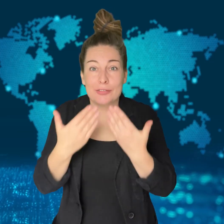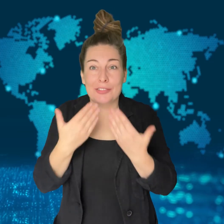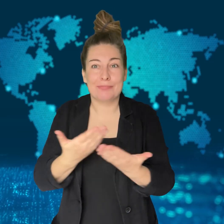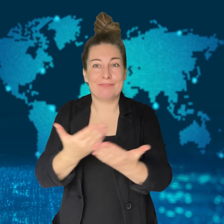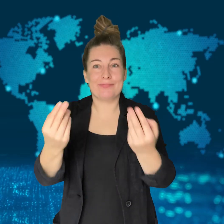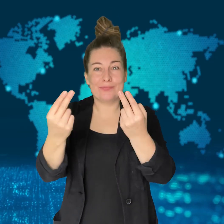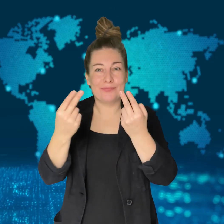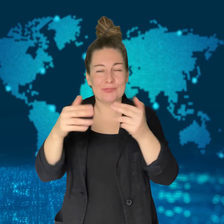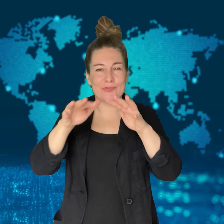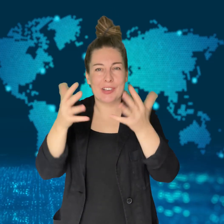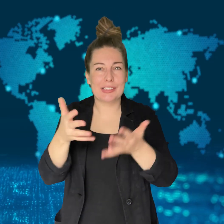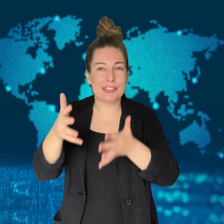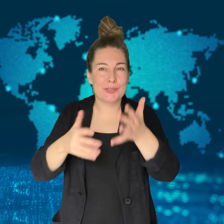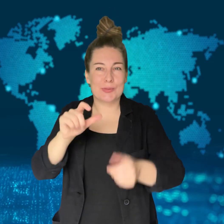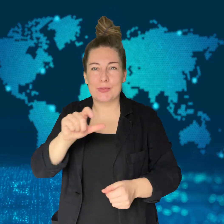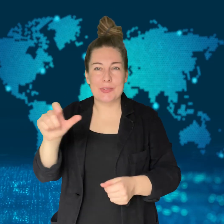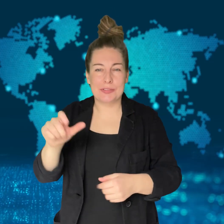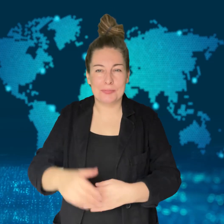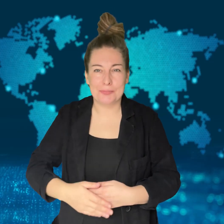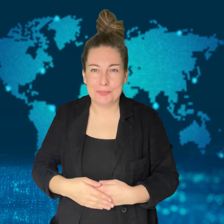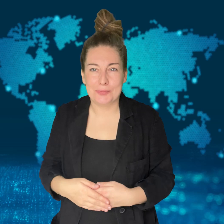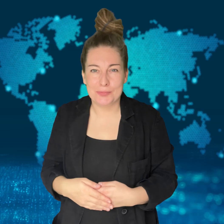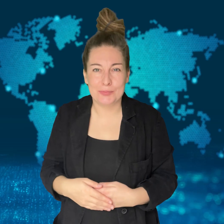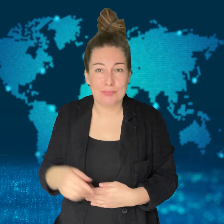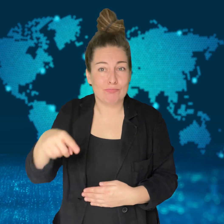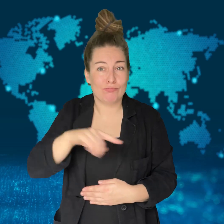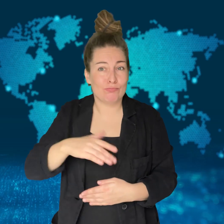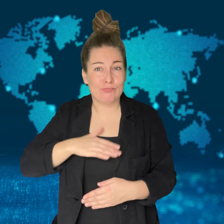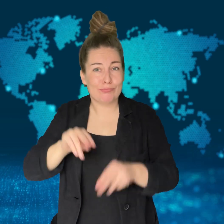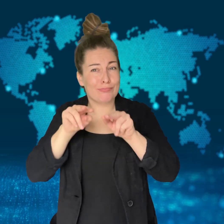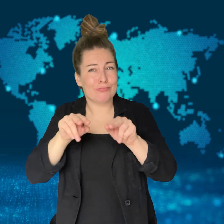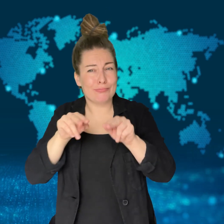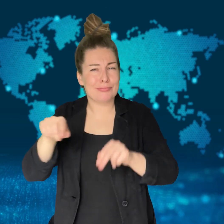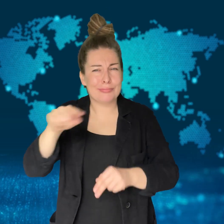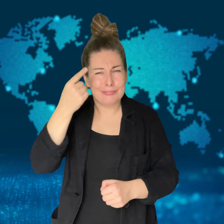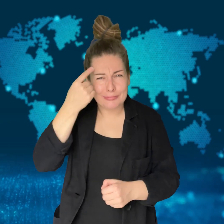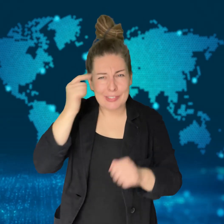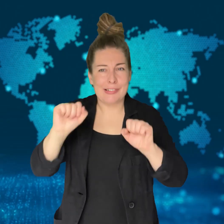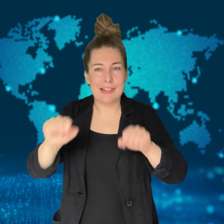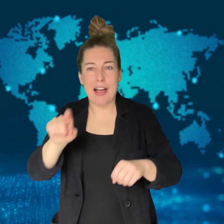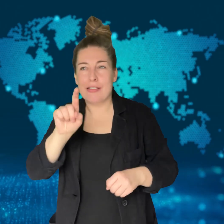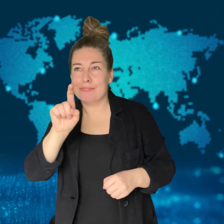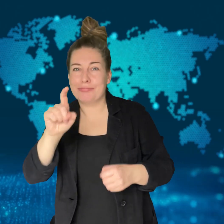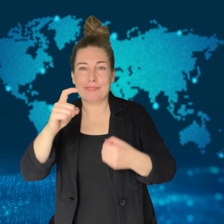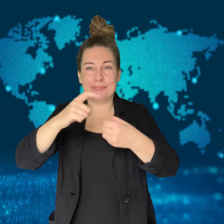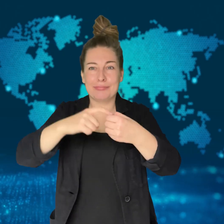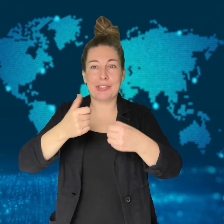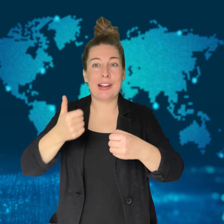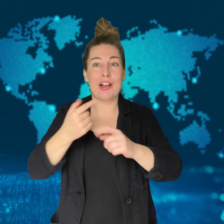Thank you for watching WorldSign Week. Don't forget to subscribe, like, and follow H3 World TV to